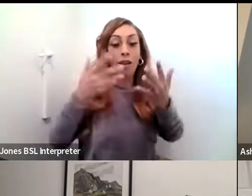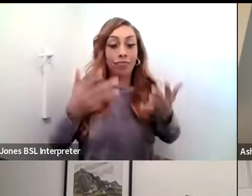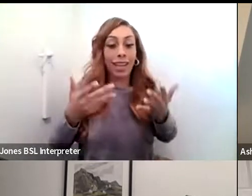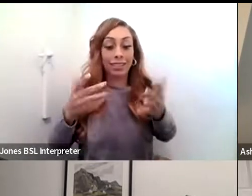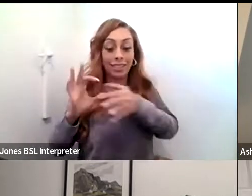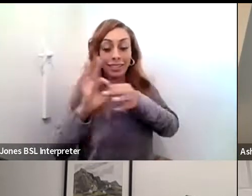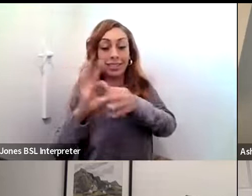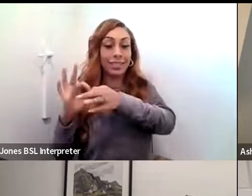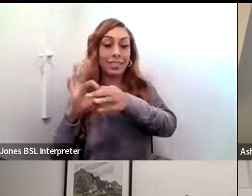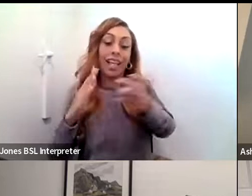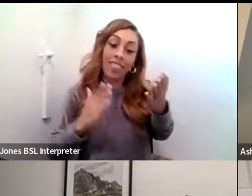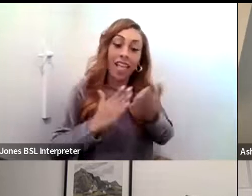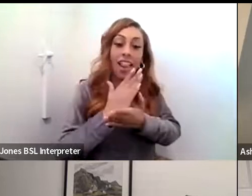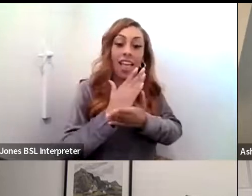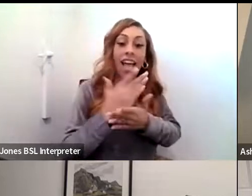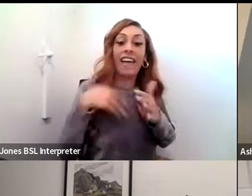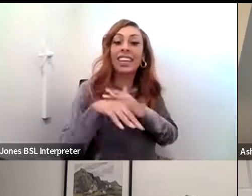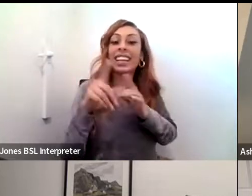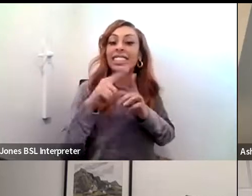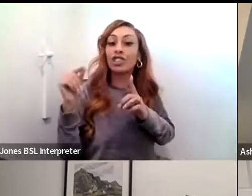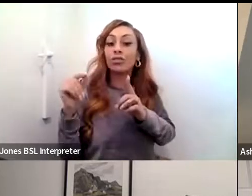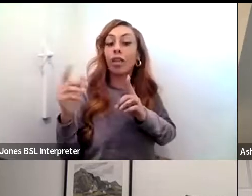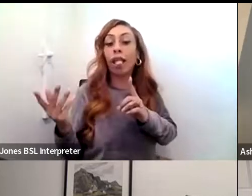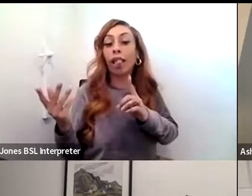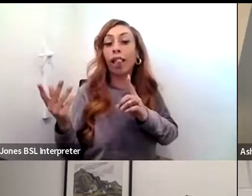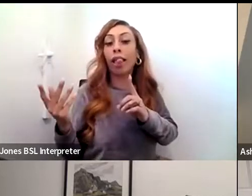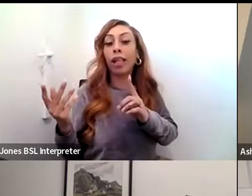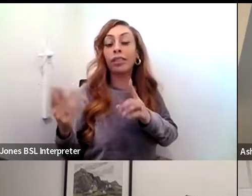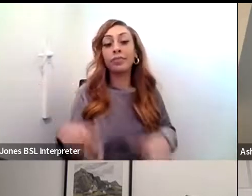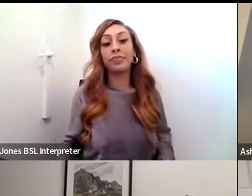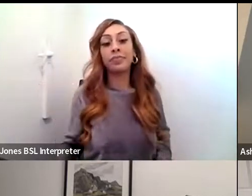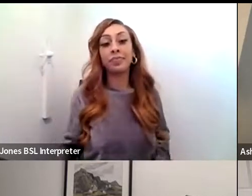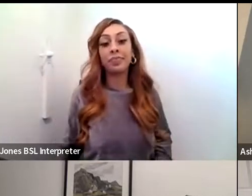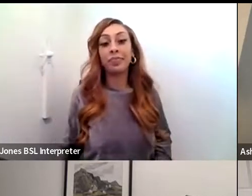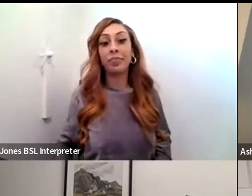In a digital context, what is liveness?